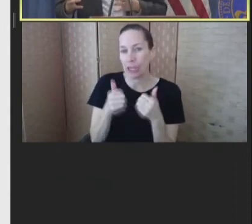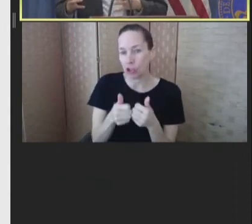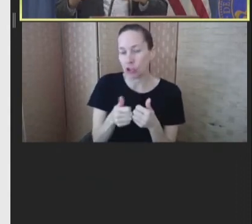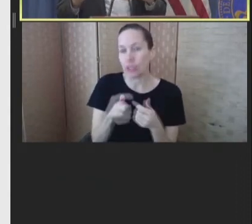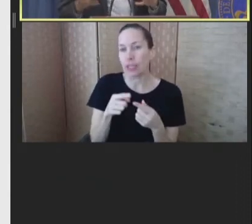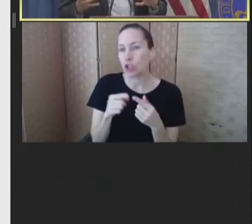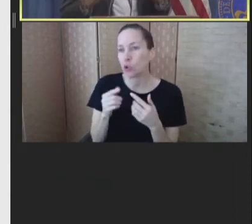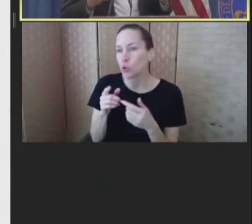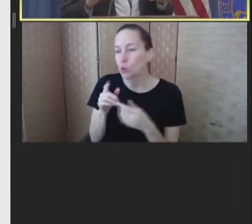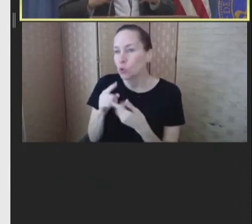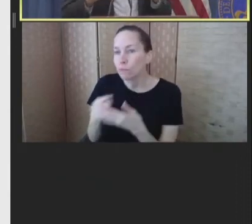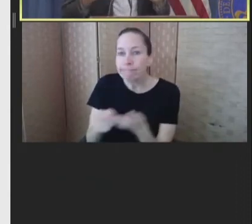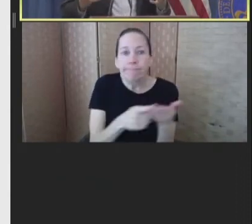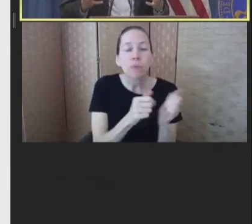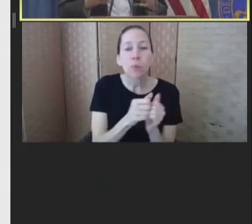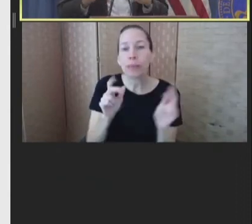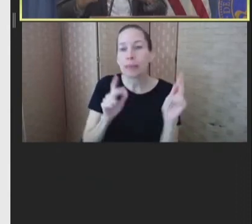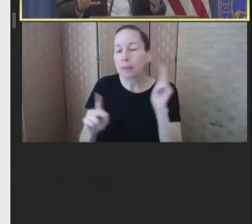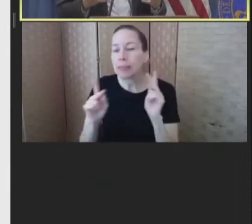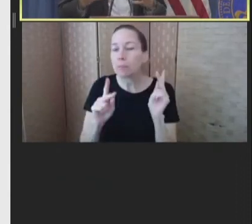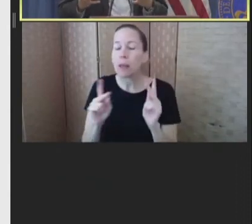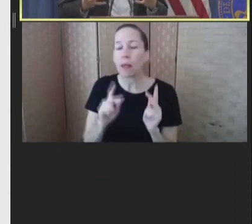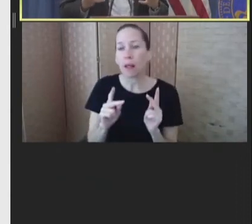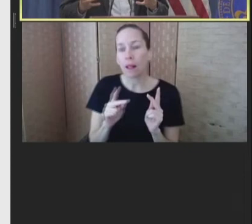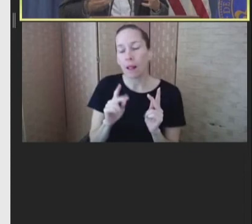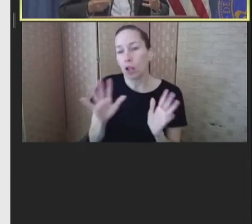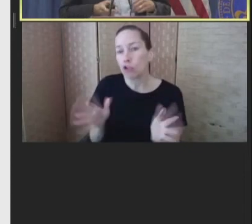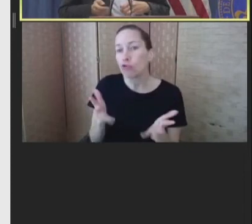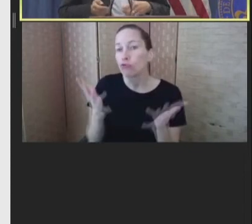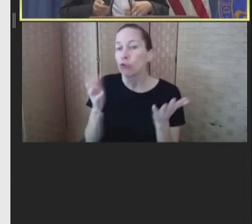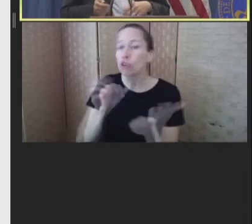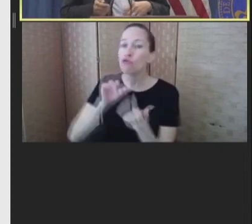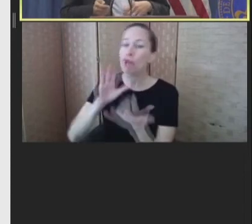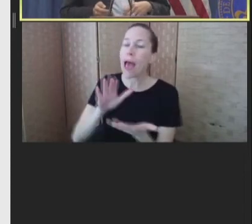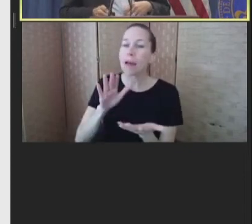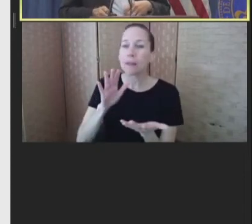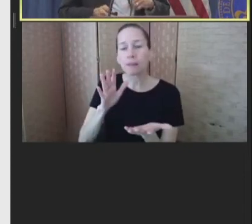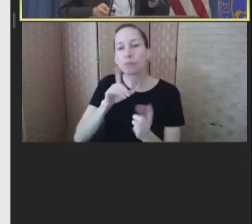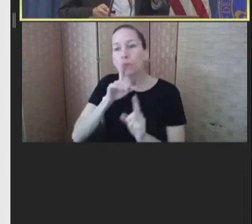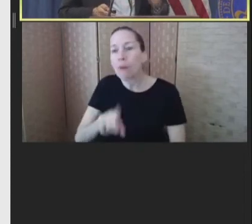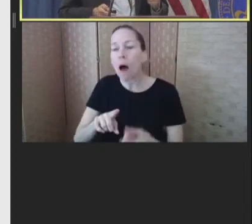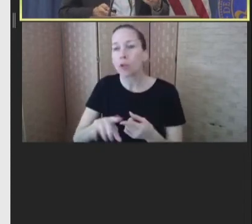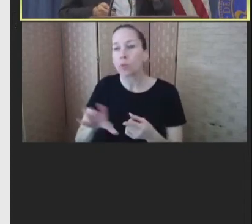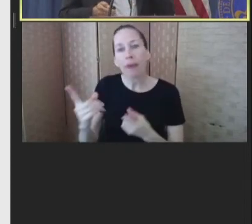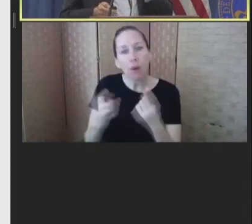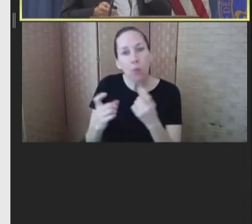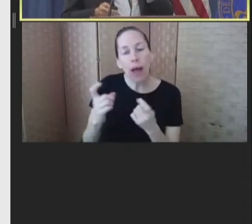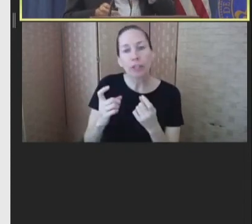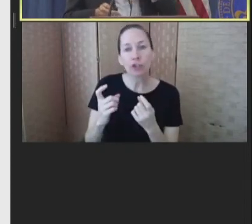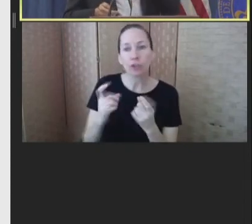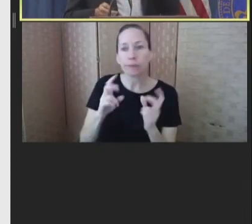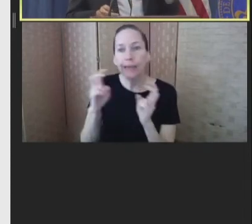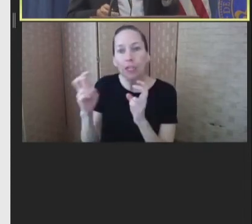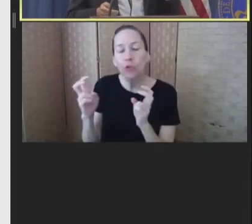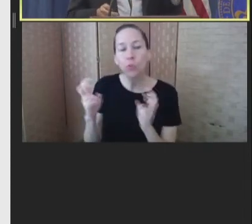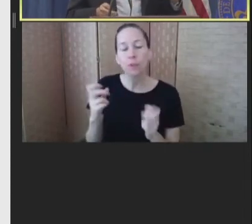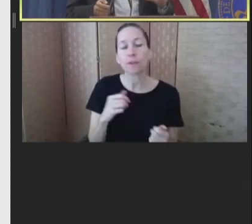and to address very specific issues that might be coming in one community or the other. And we supported those communities as a health department through three primary